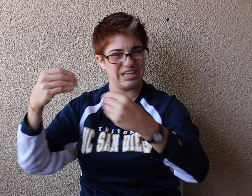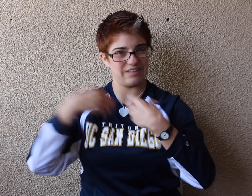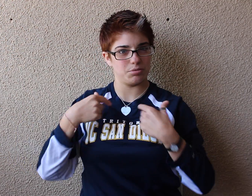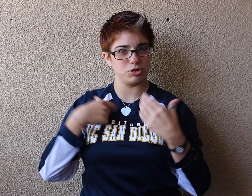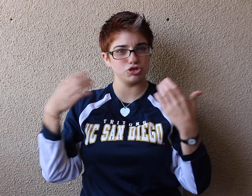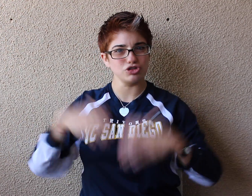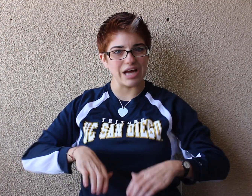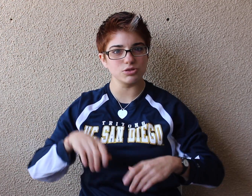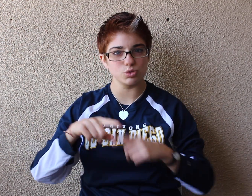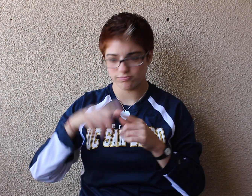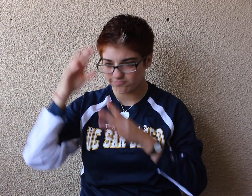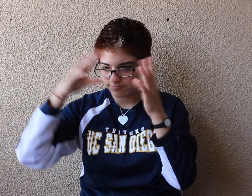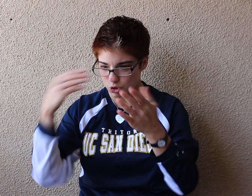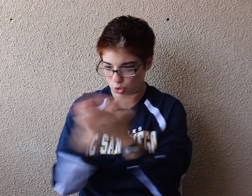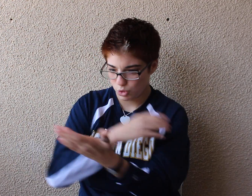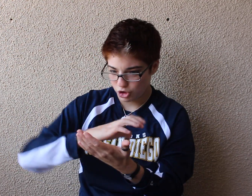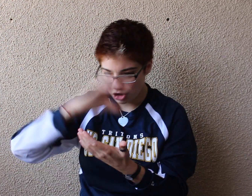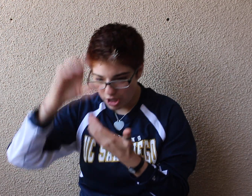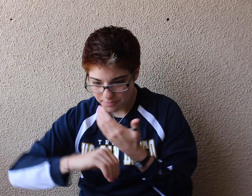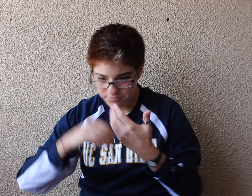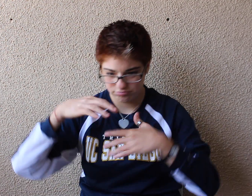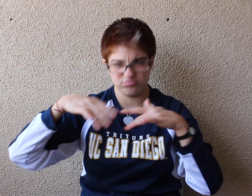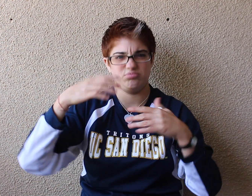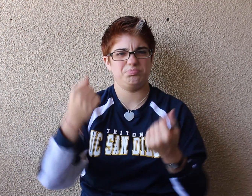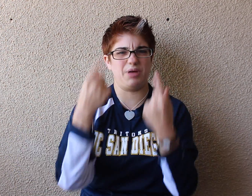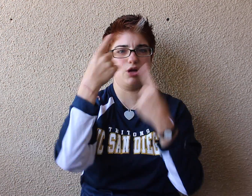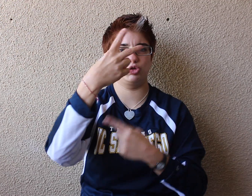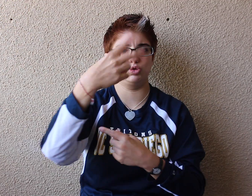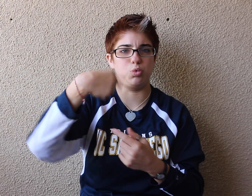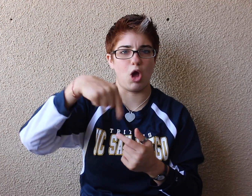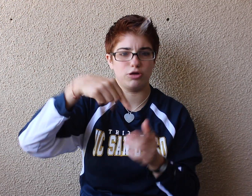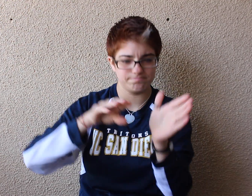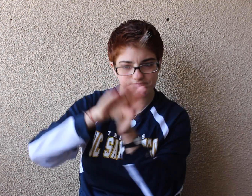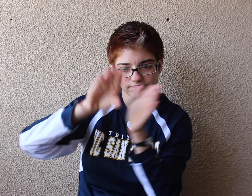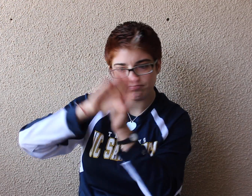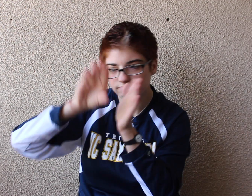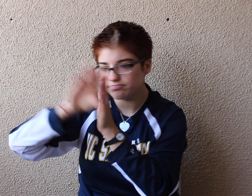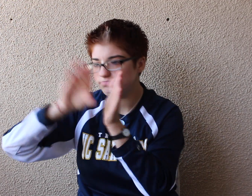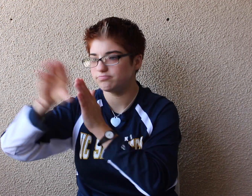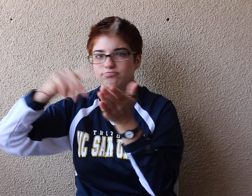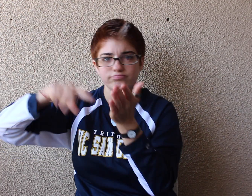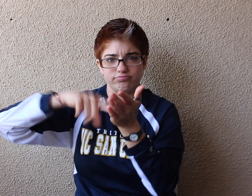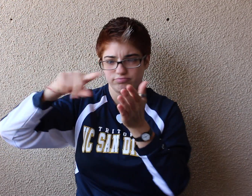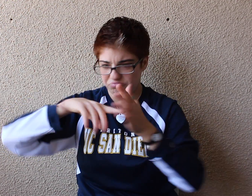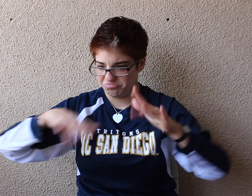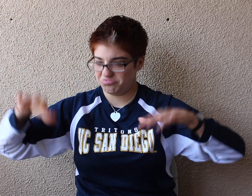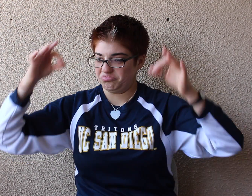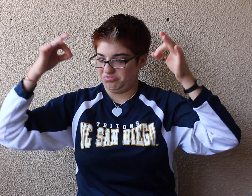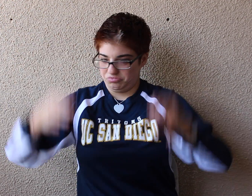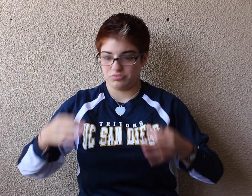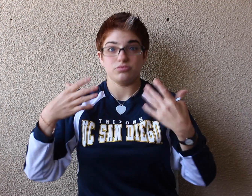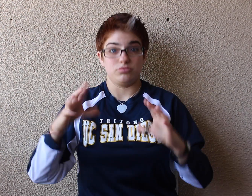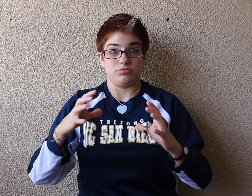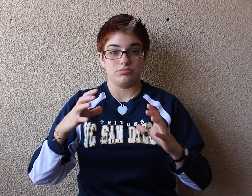I get the chance to become innovative in my instruction, and I would have two quarters to research pre-existing work and develop the materials in my curriculum